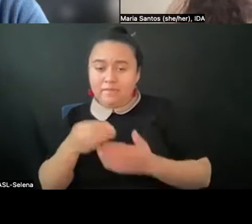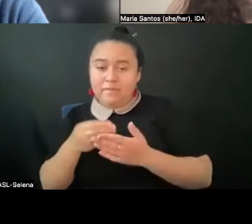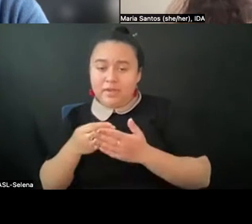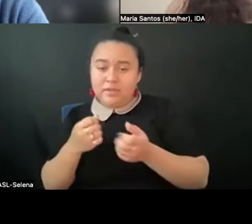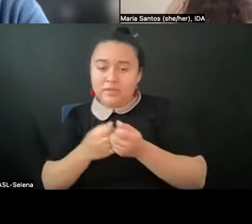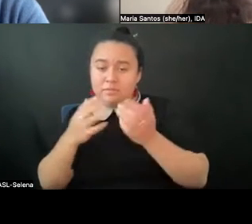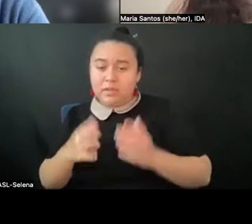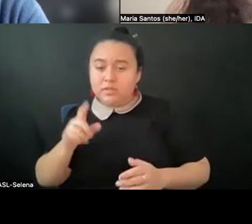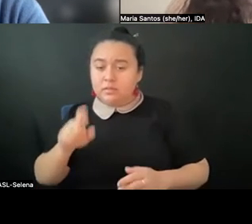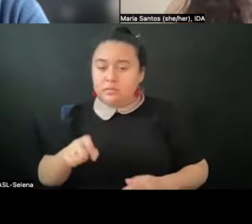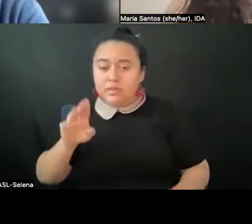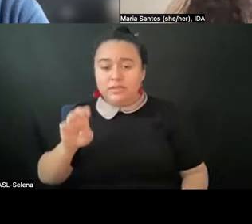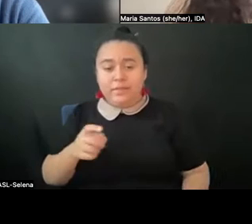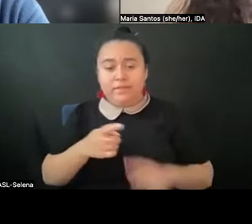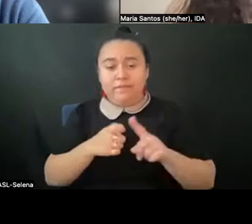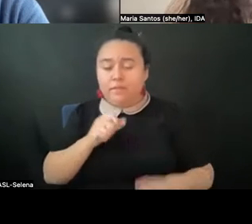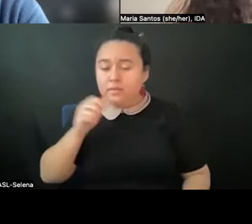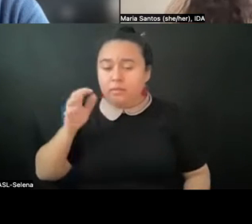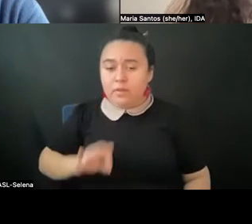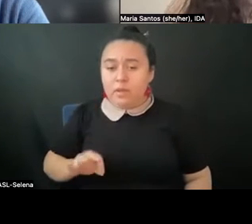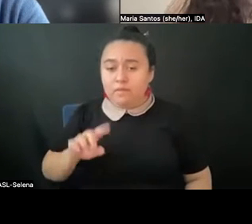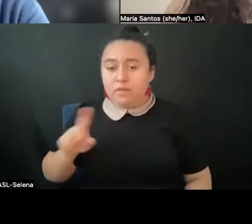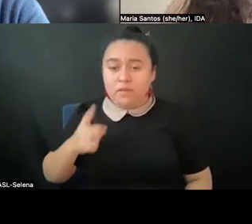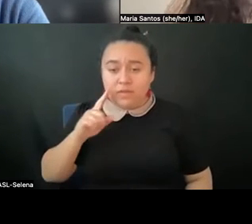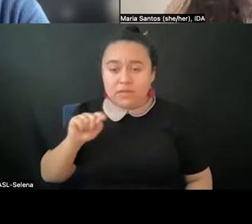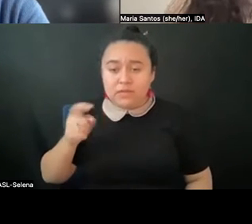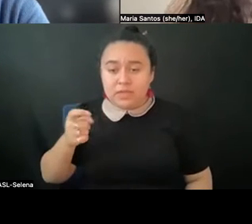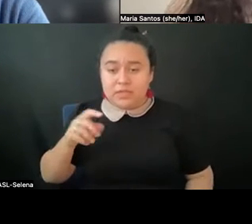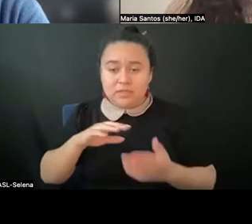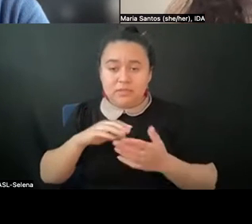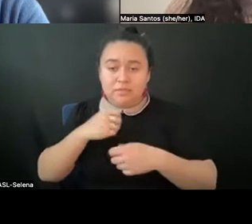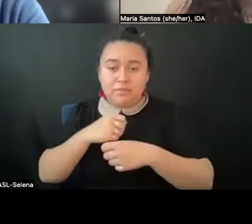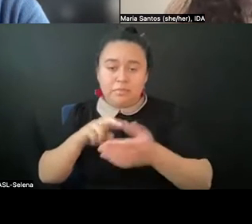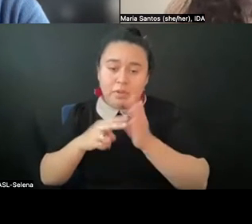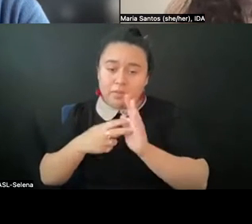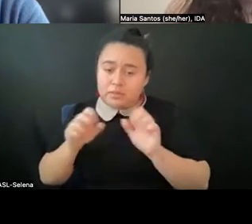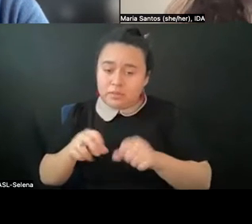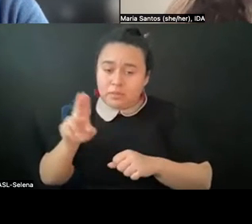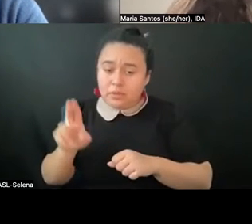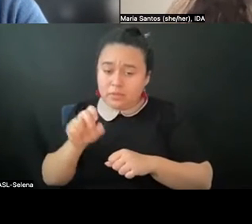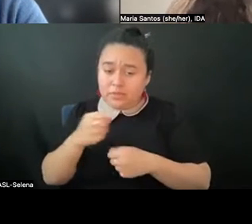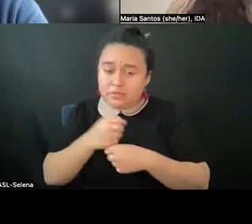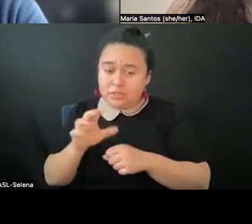If this is purely for tax purposes, can this be a U.S. production company?